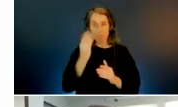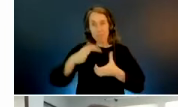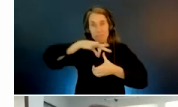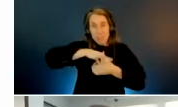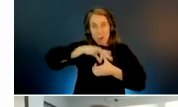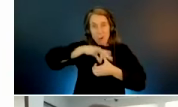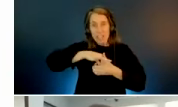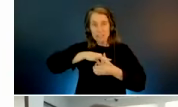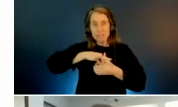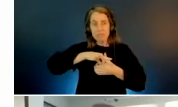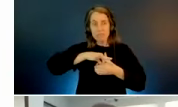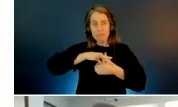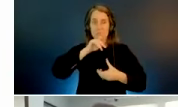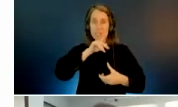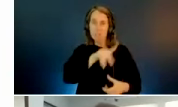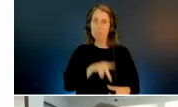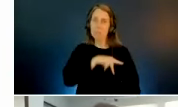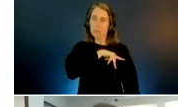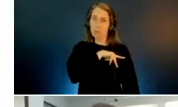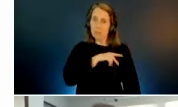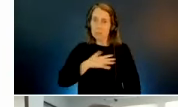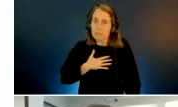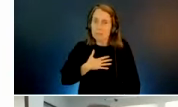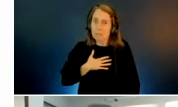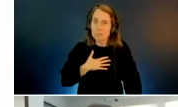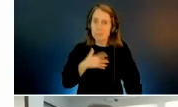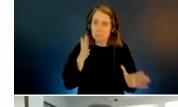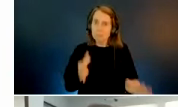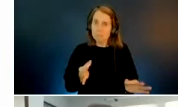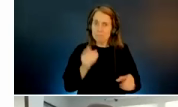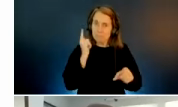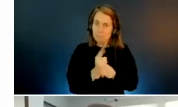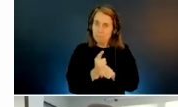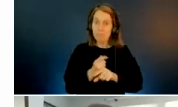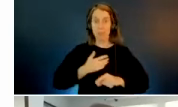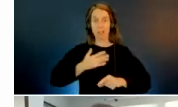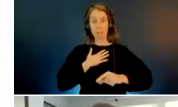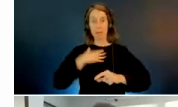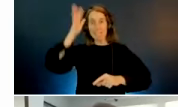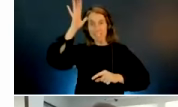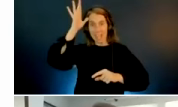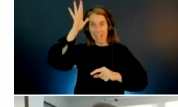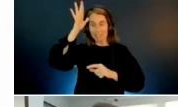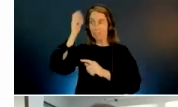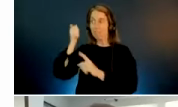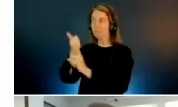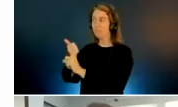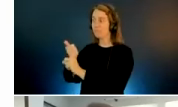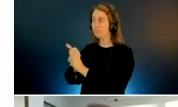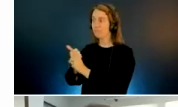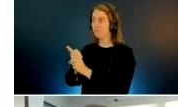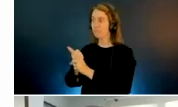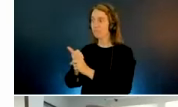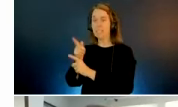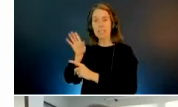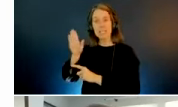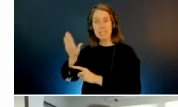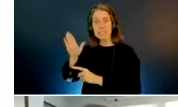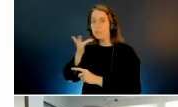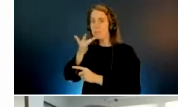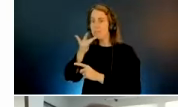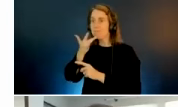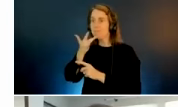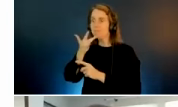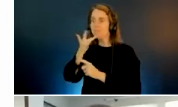to go in person and vote um as on election day he loves that he loves the camaraderie he's gotten